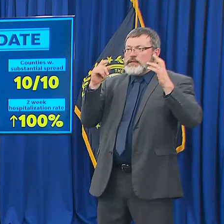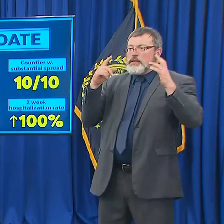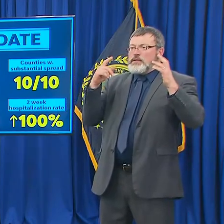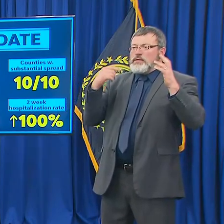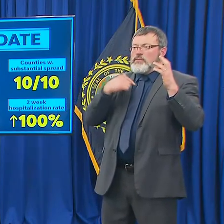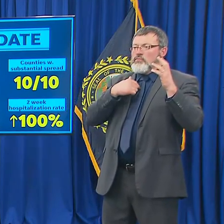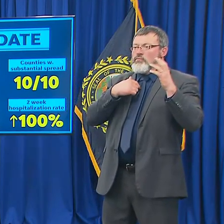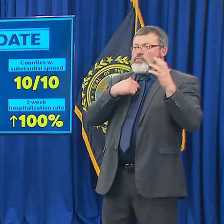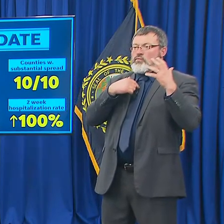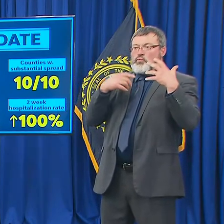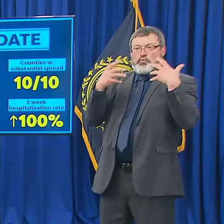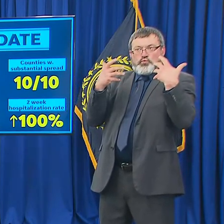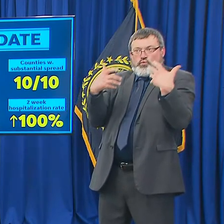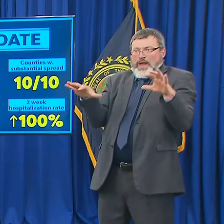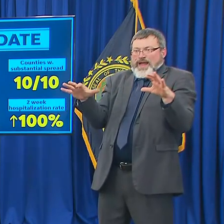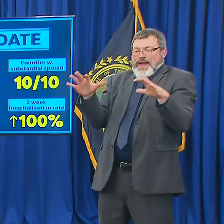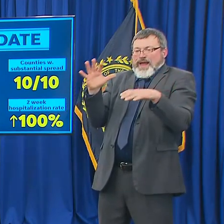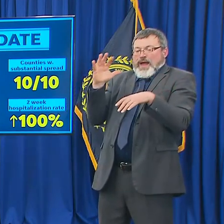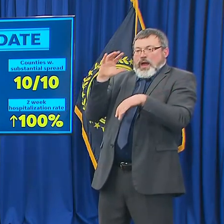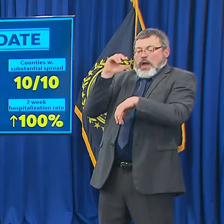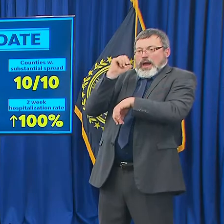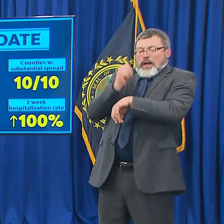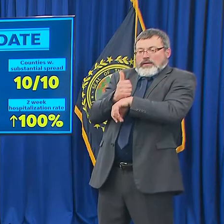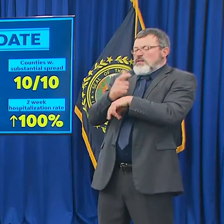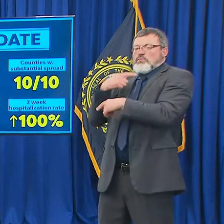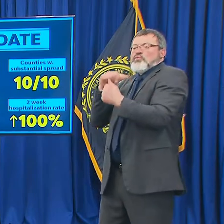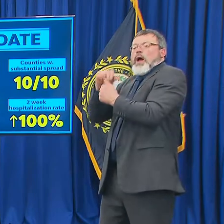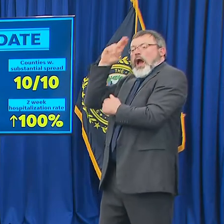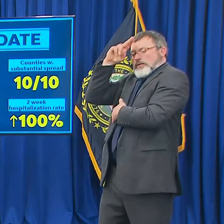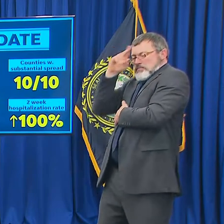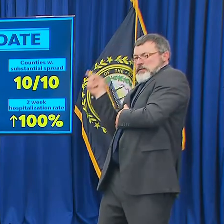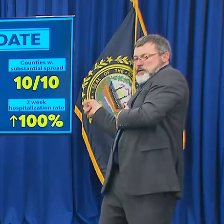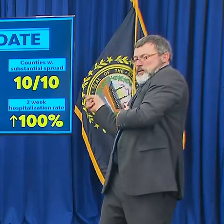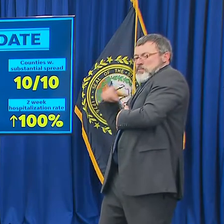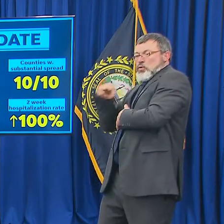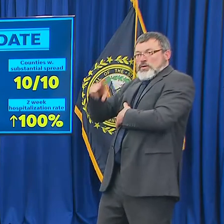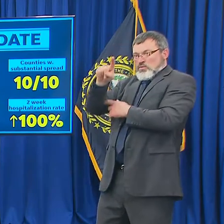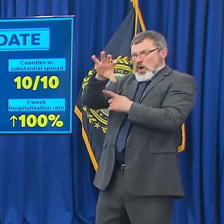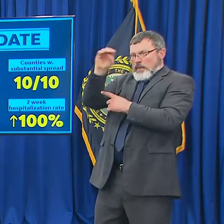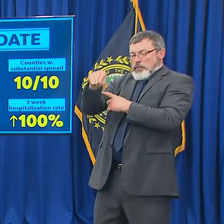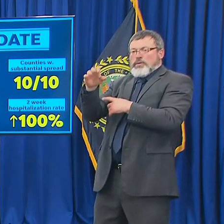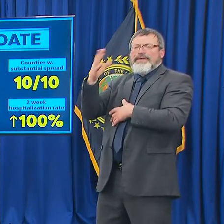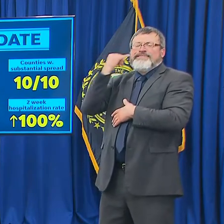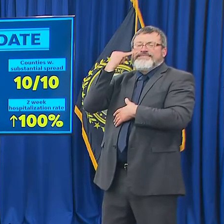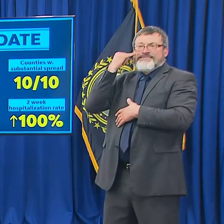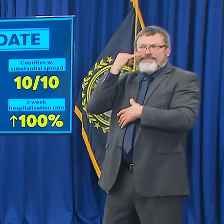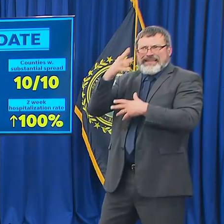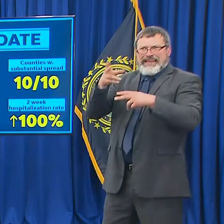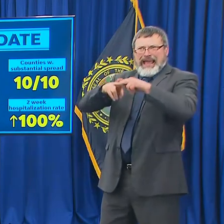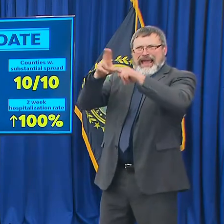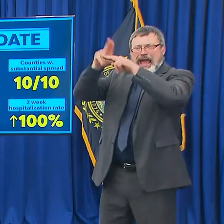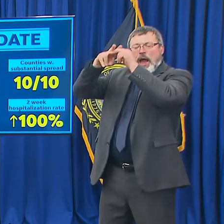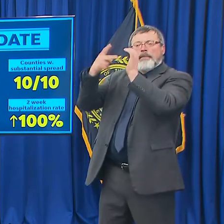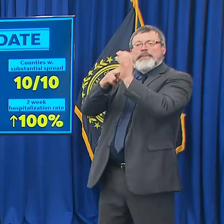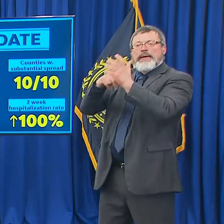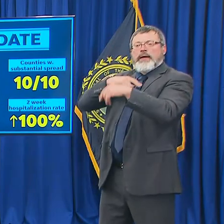is we had a lot of capacity in our hospital system early on because everything shut down. We don't want to shut down hospitals don't want to shut down.